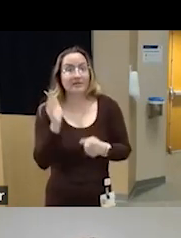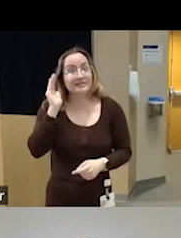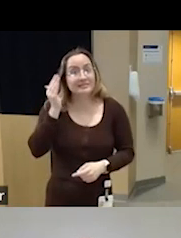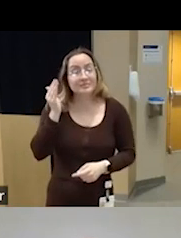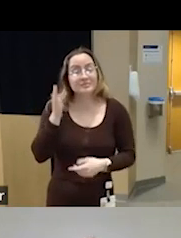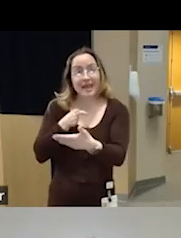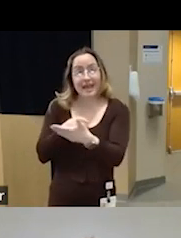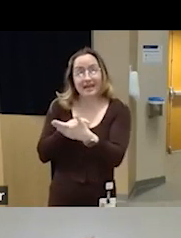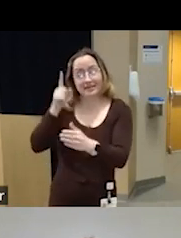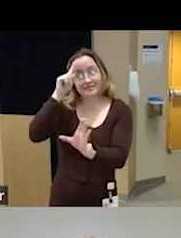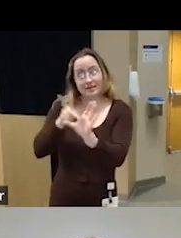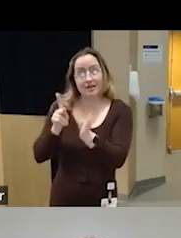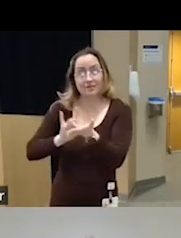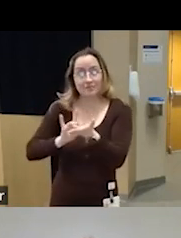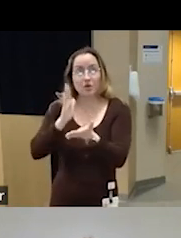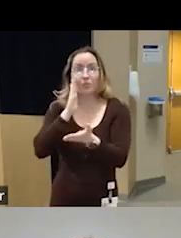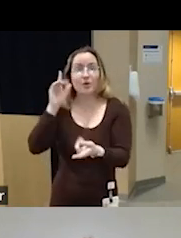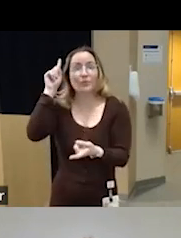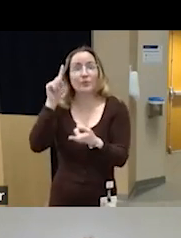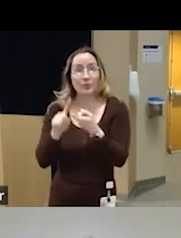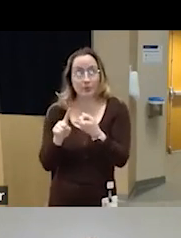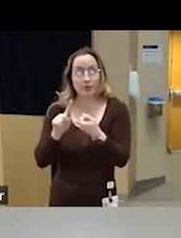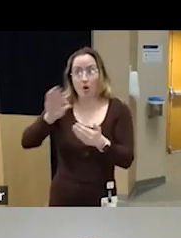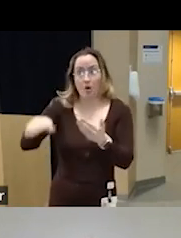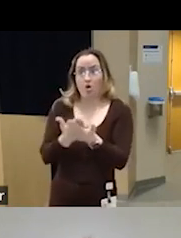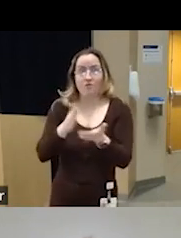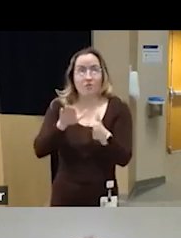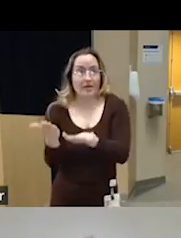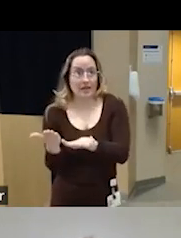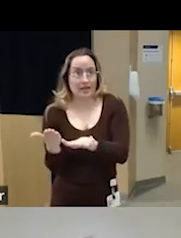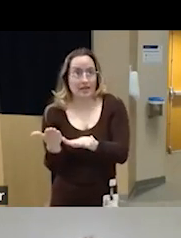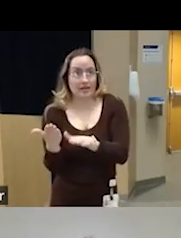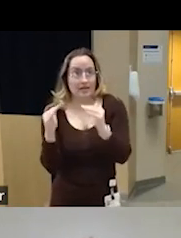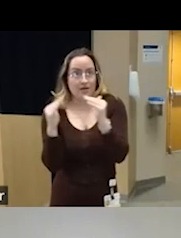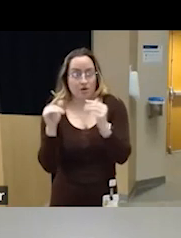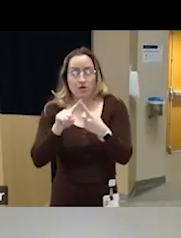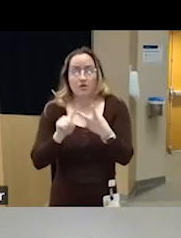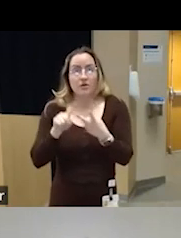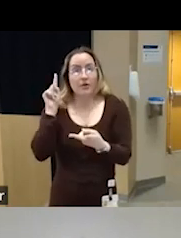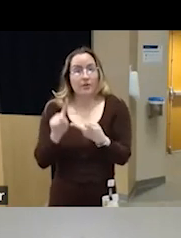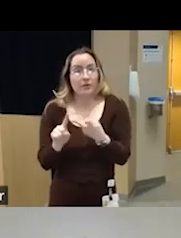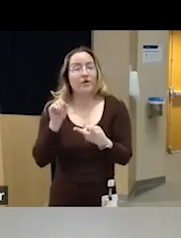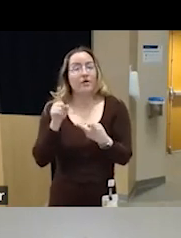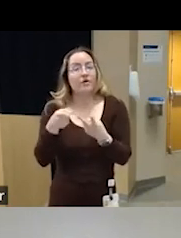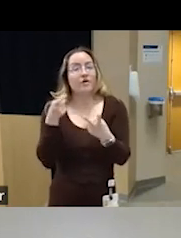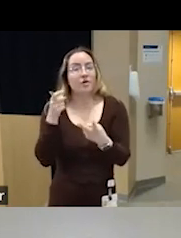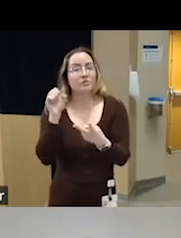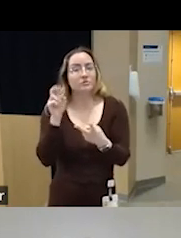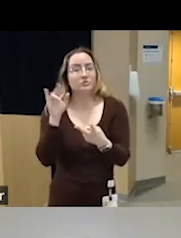both all cause mortality. Mortality from suicide but also mortality from natural causes.